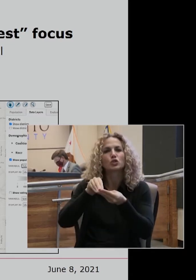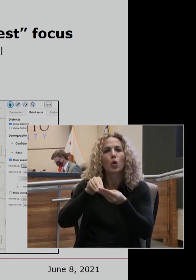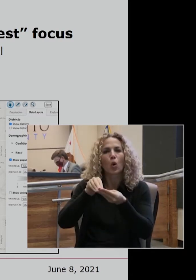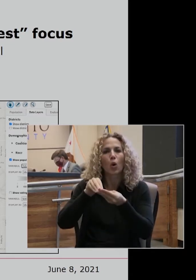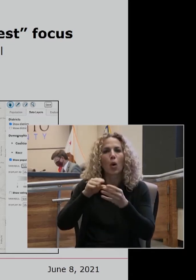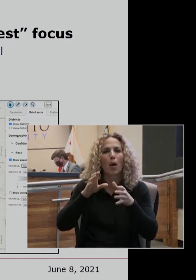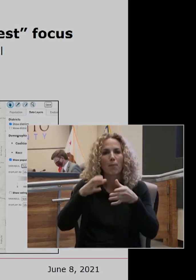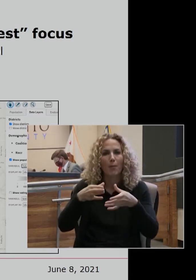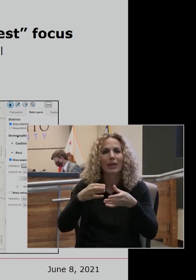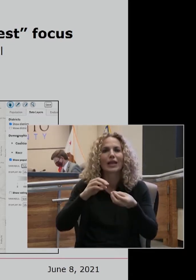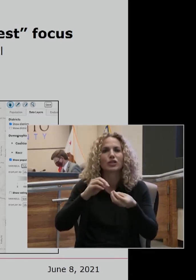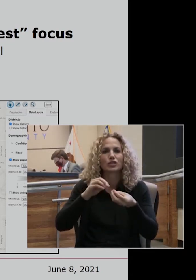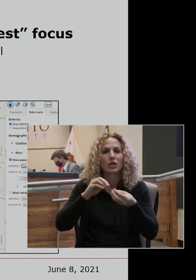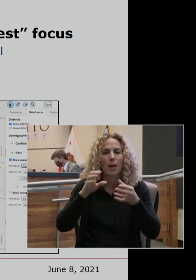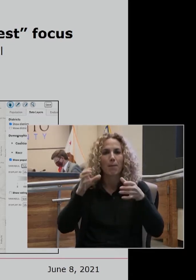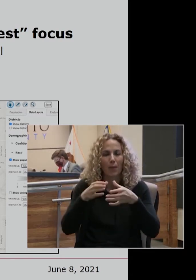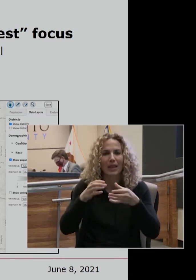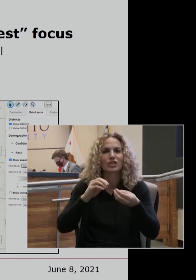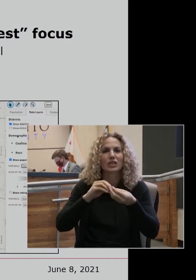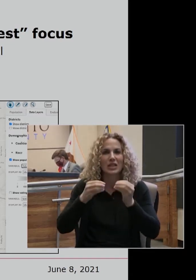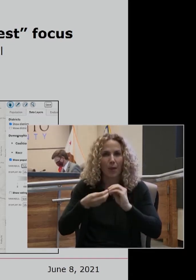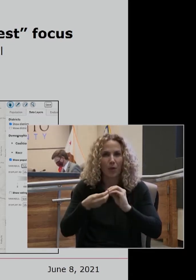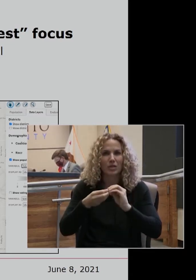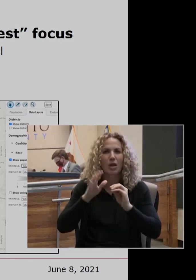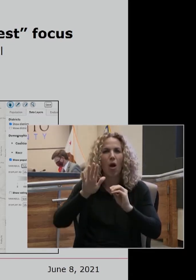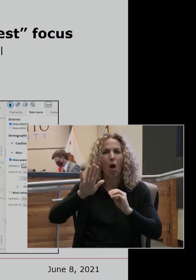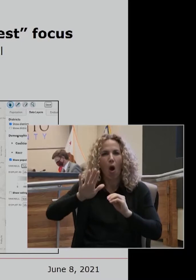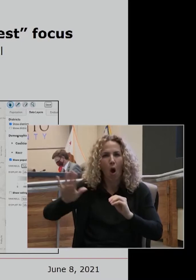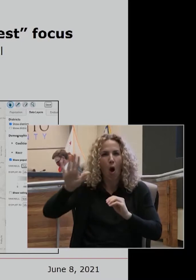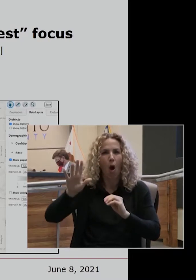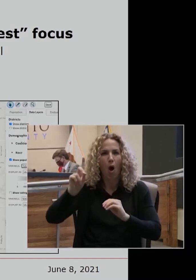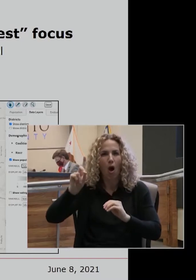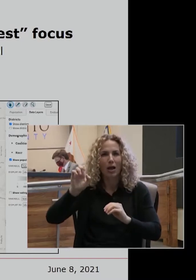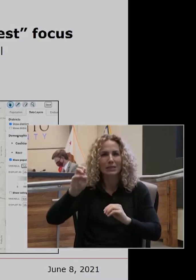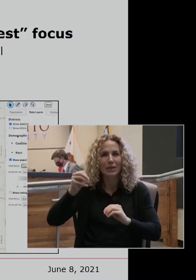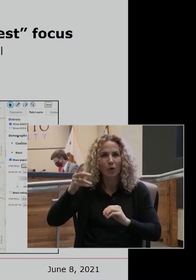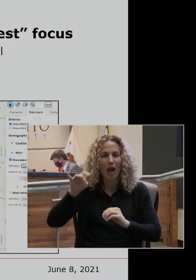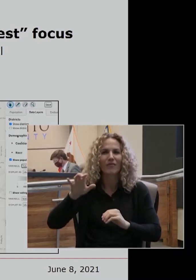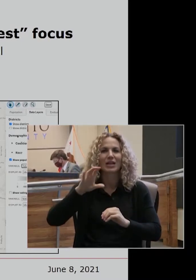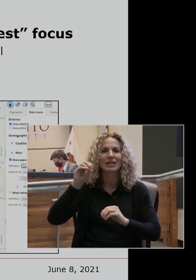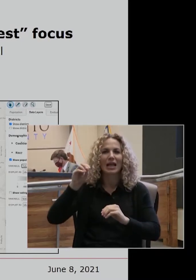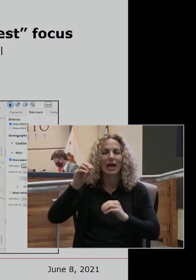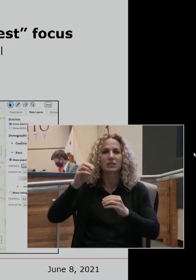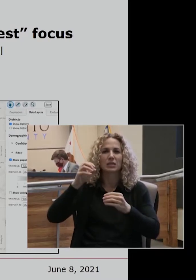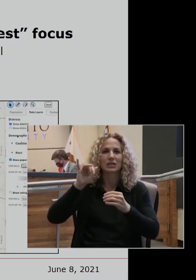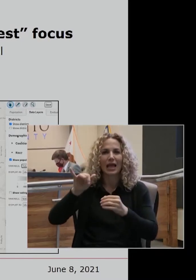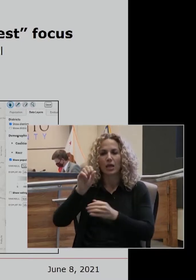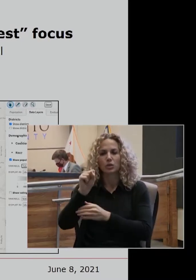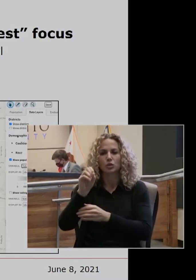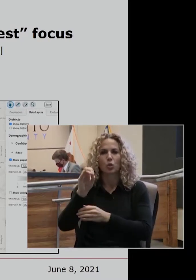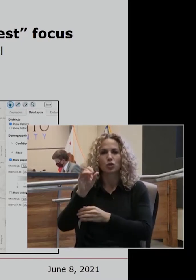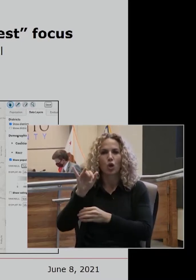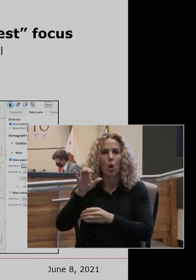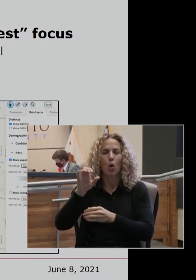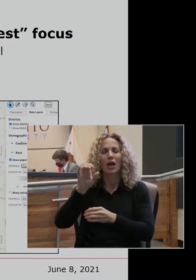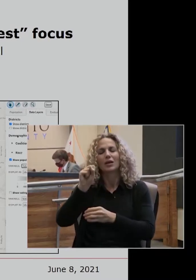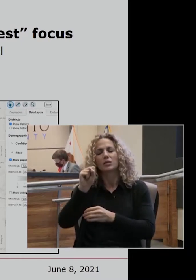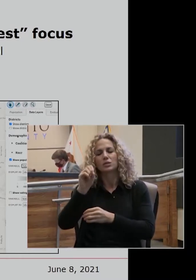IT'S GOING POPULATION NUMBERS IN EACH BLOCK AND WE'LL HAVE DEMO EACH BLOCK AND WE'LL HAVE DEMO GRAPHIC, SOCIOECONOMIC FACTORS GRAPHIC, SOCIOECONOMIC FACTORS WE HAVE AVAILABLE. WE HAVE AVAILABLE. SO YOU CAN LOOK, AND SEE WHERE